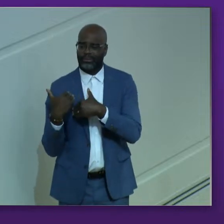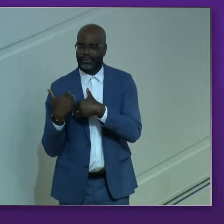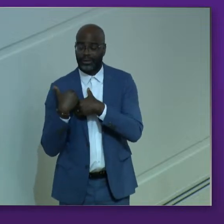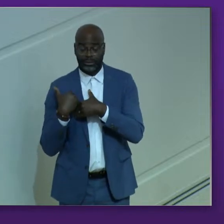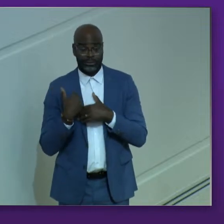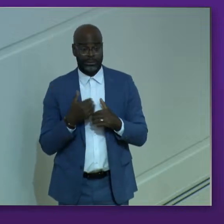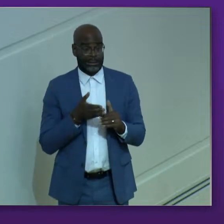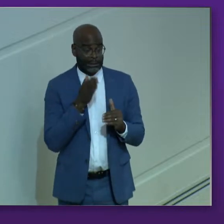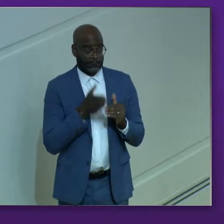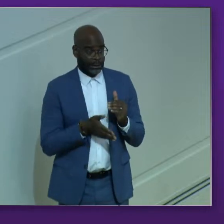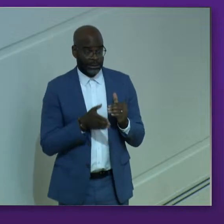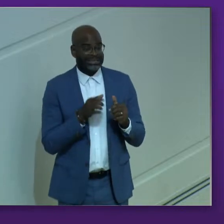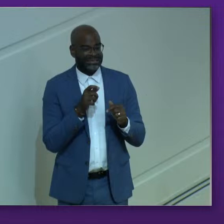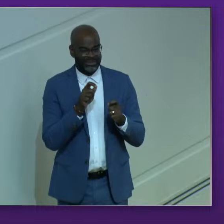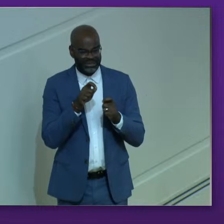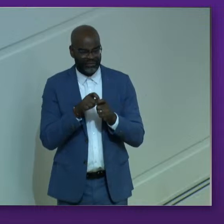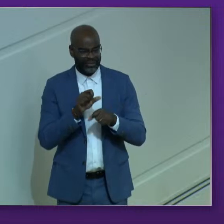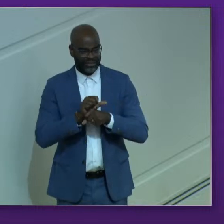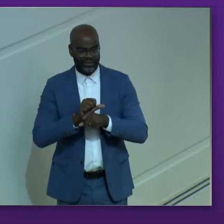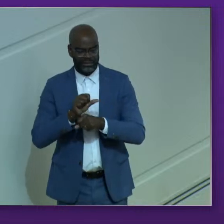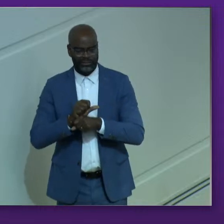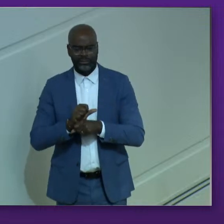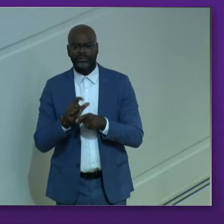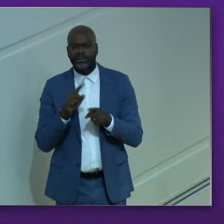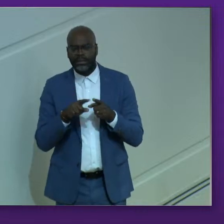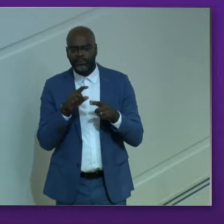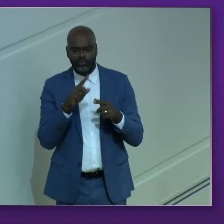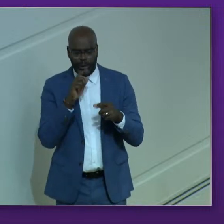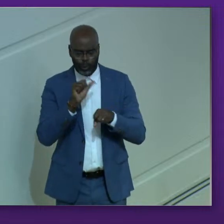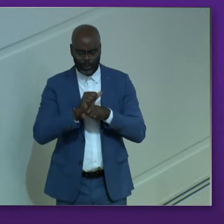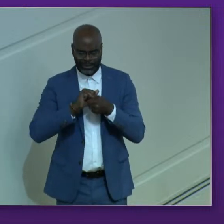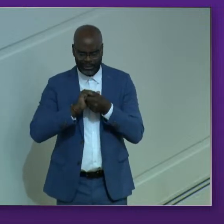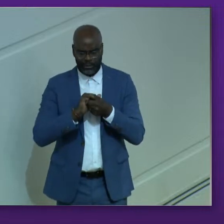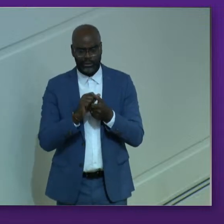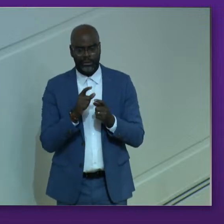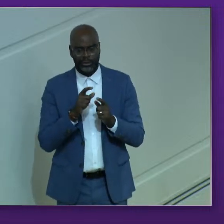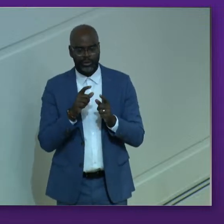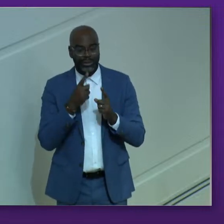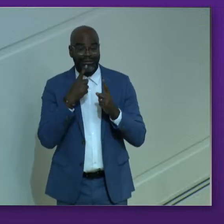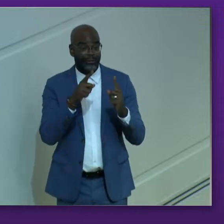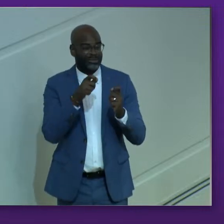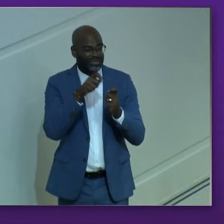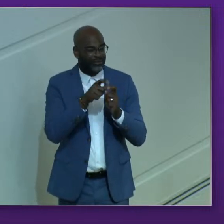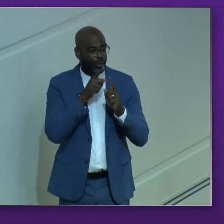AND ACCOMPANIMENTS OF INDIVIDUALS WHO SHARE THE